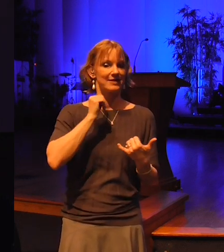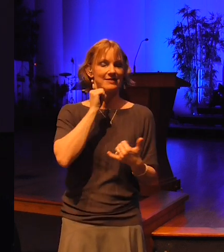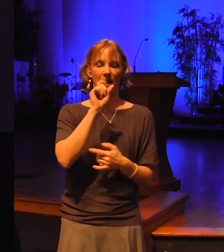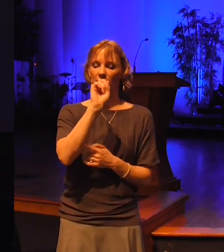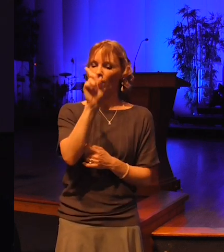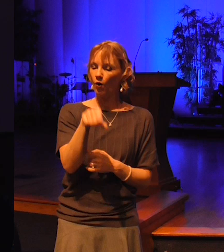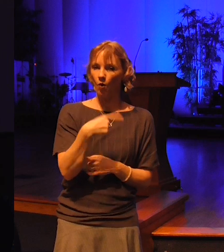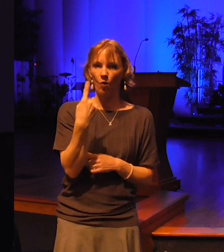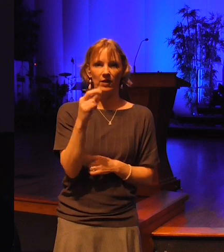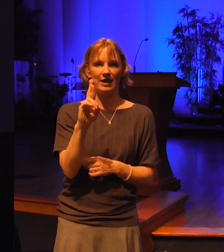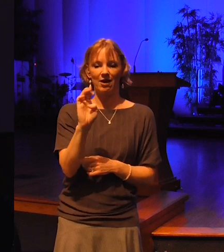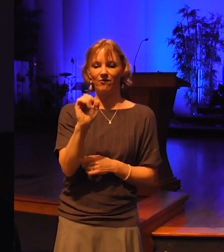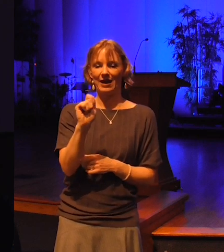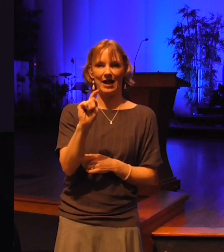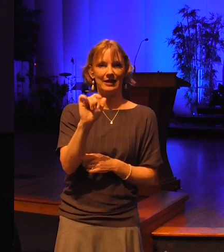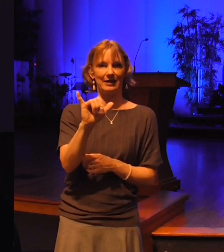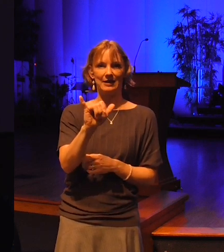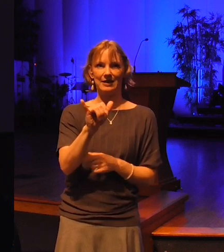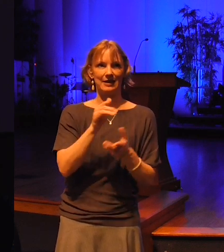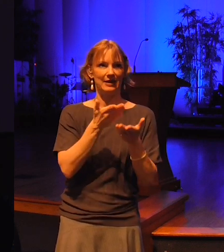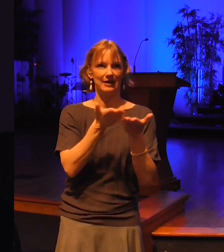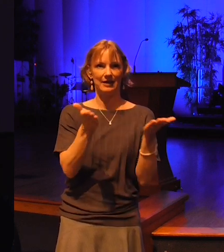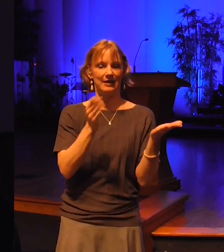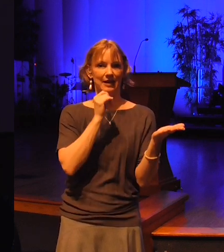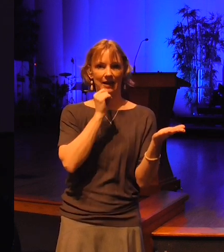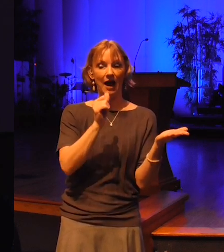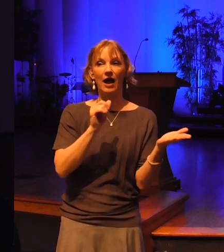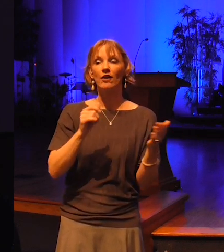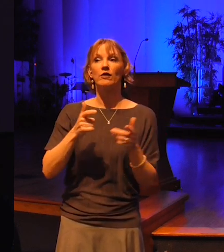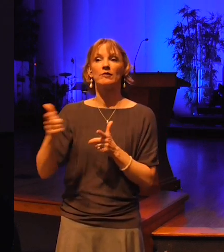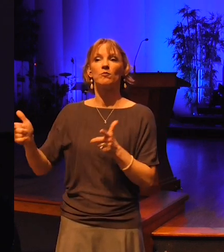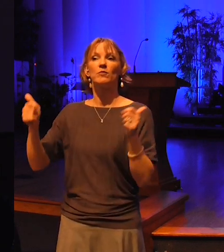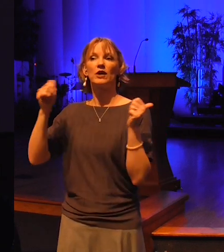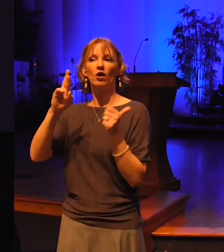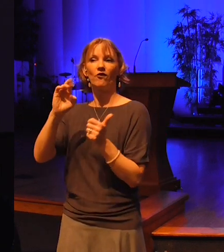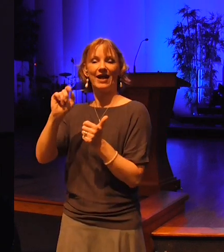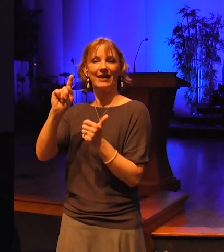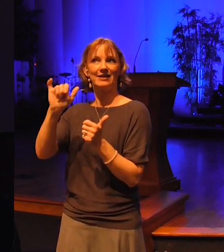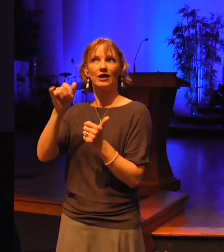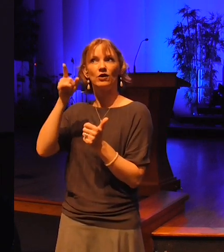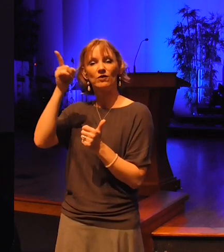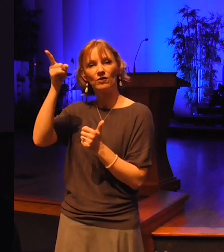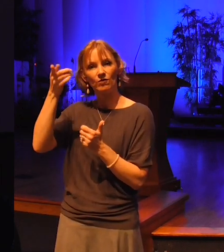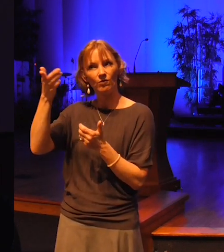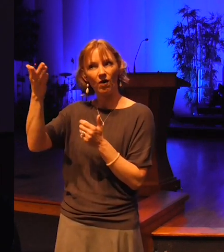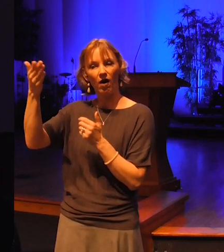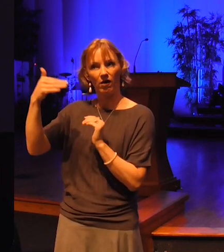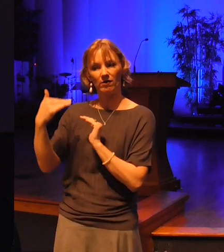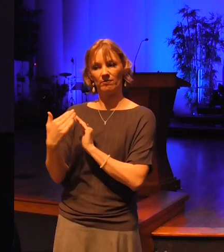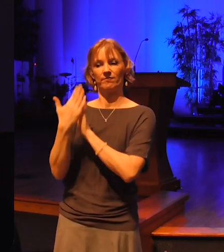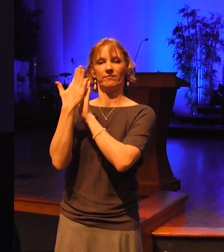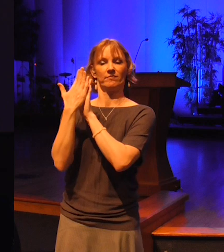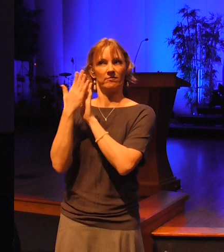there is that there is a greater reality that you are present with now and revealing through all of